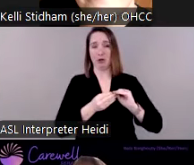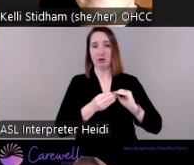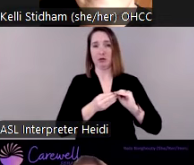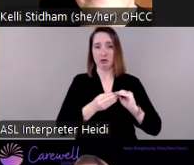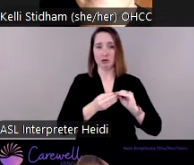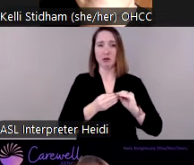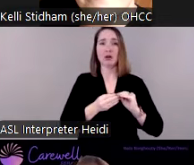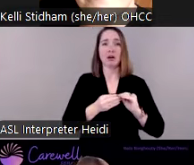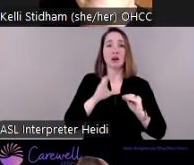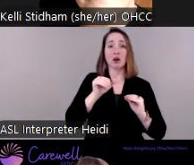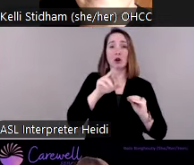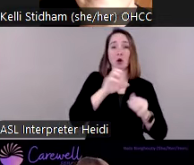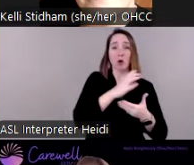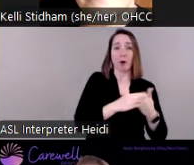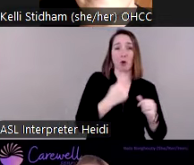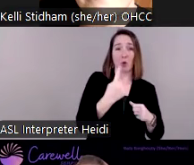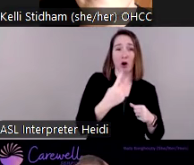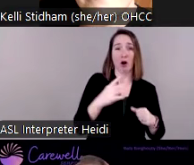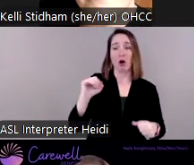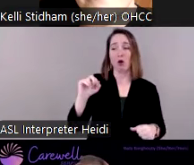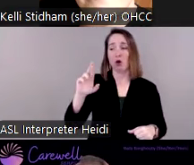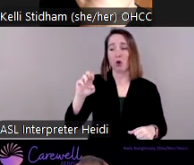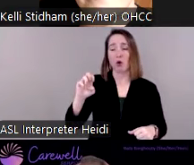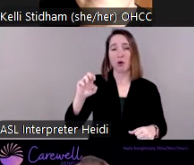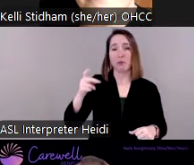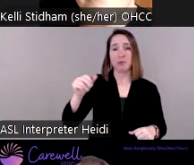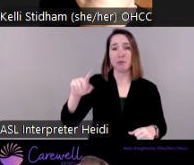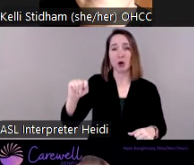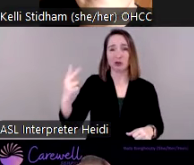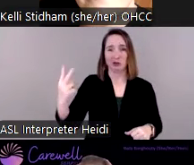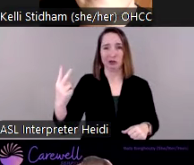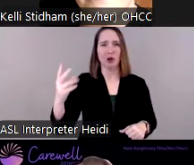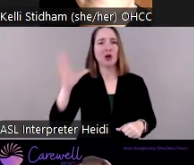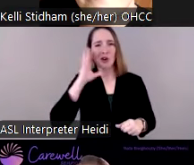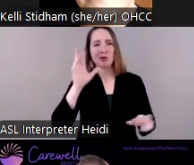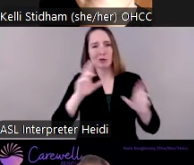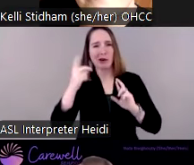one and core part two. These will be